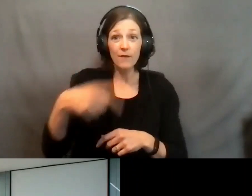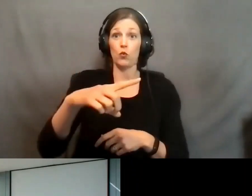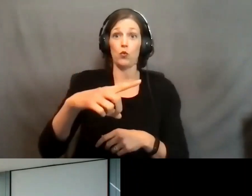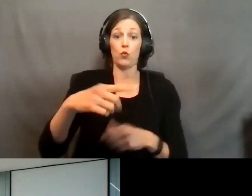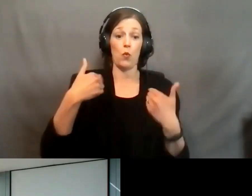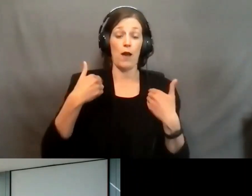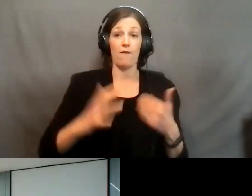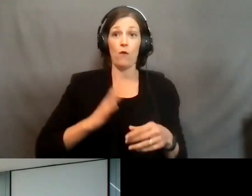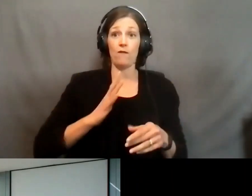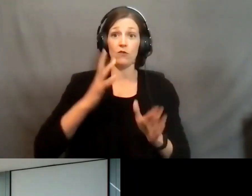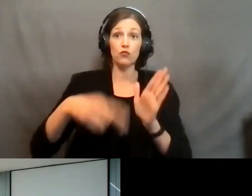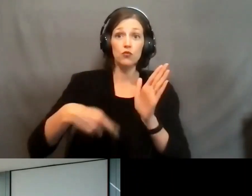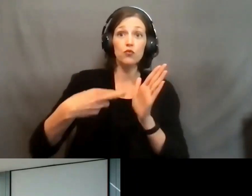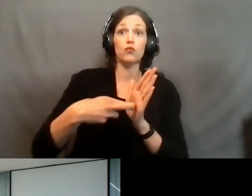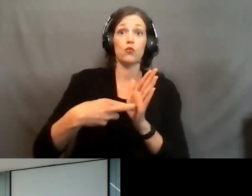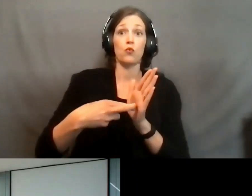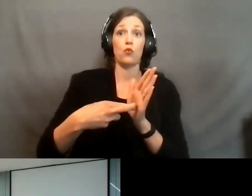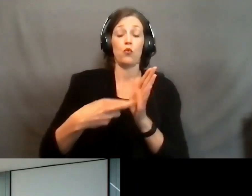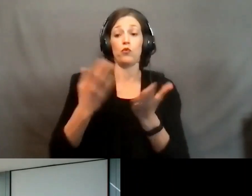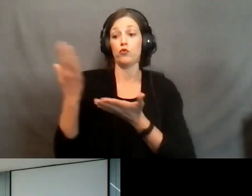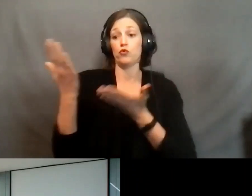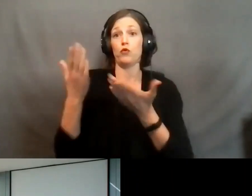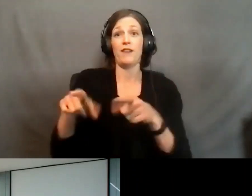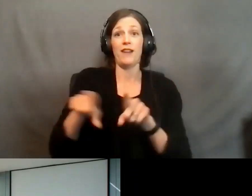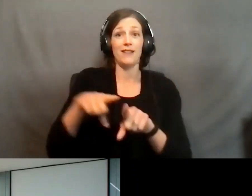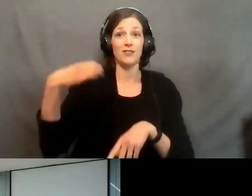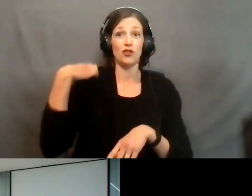12:09:39 serving as chair of a business meeting , reception,